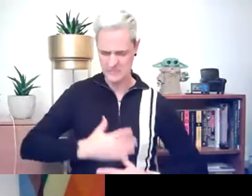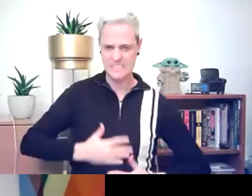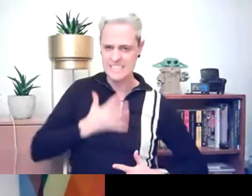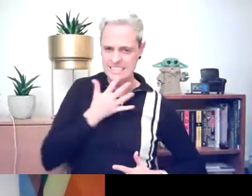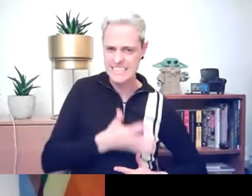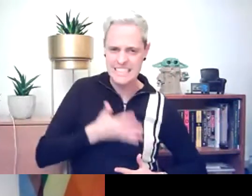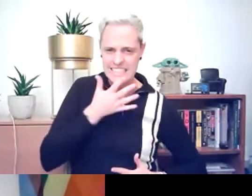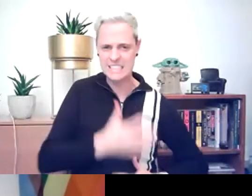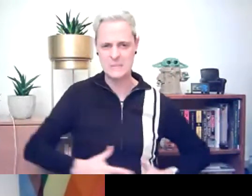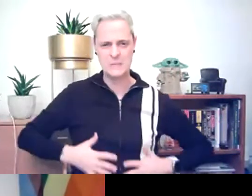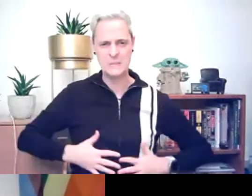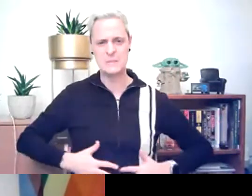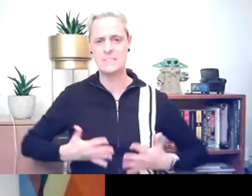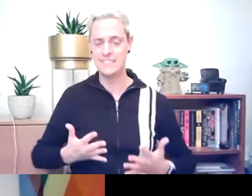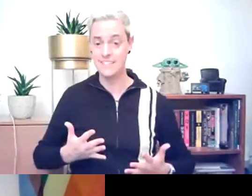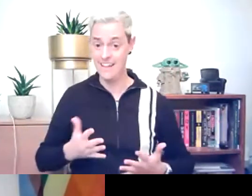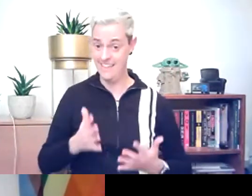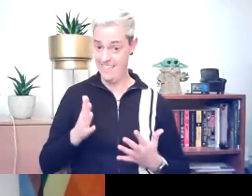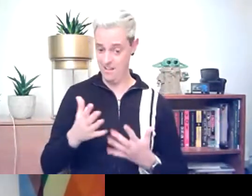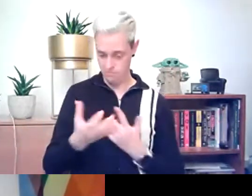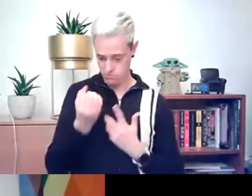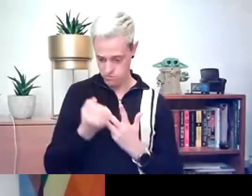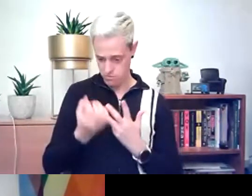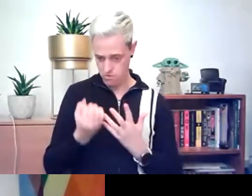that those sorts of things that kind of indicator you're running on adrenaline and cortisol